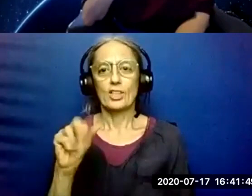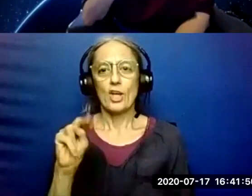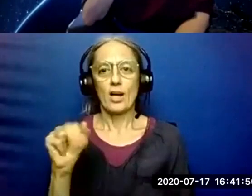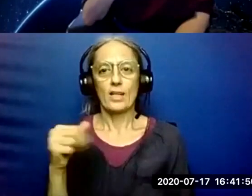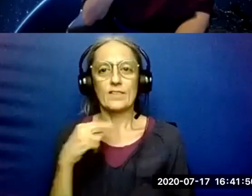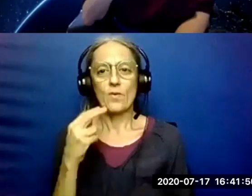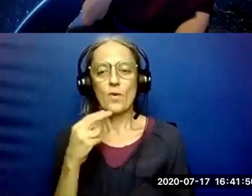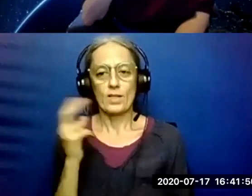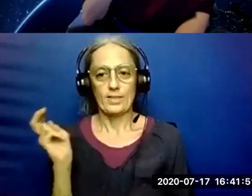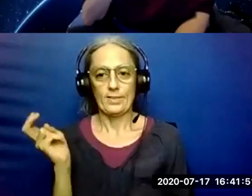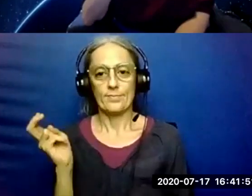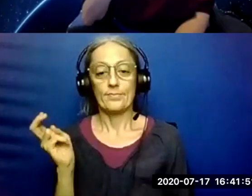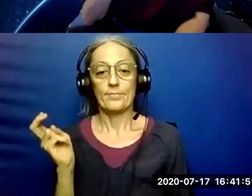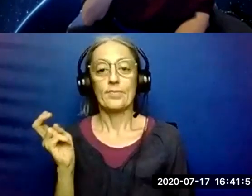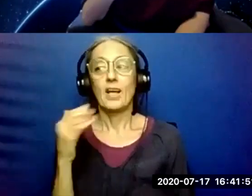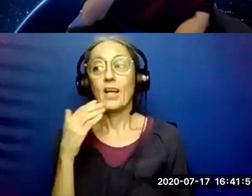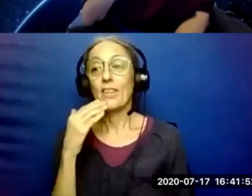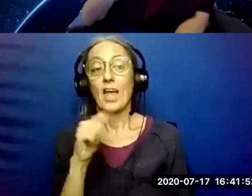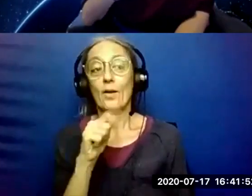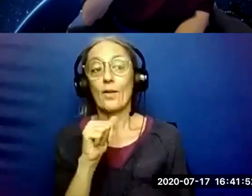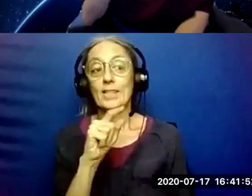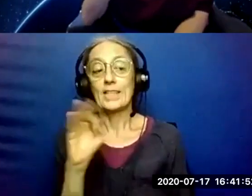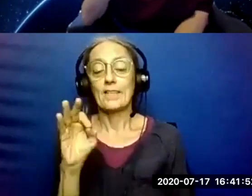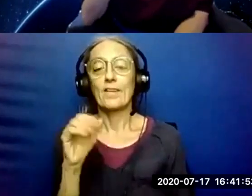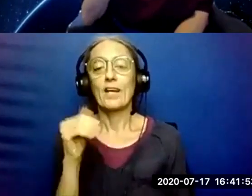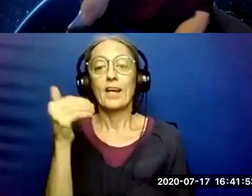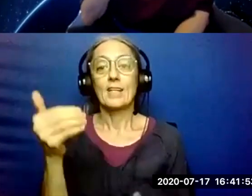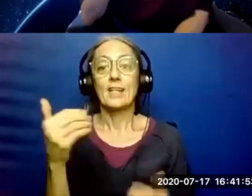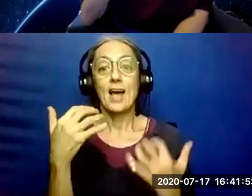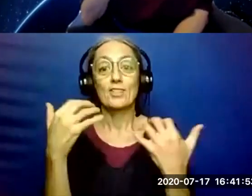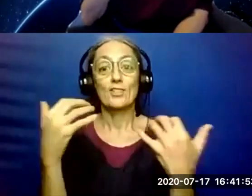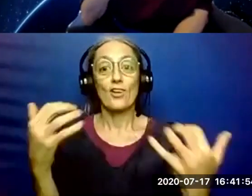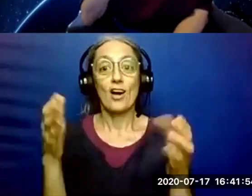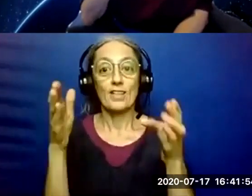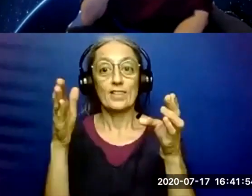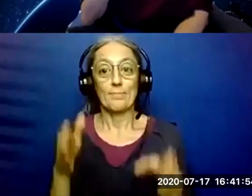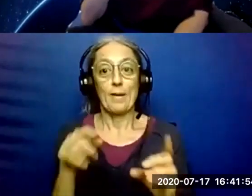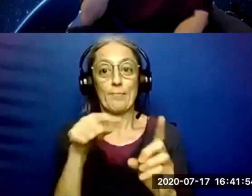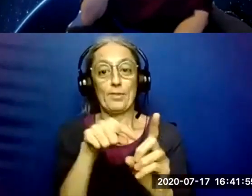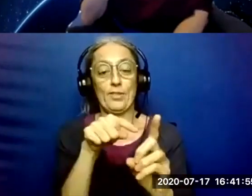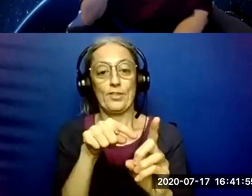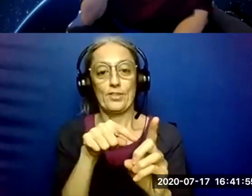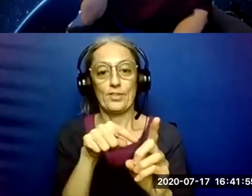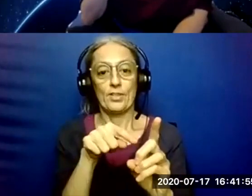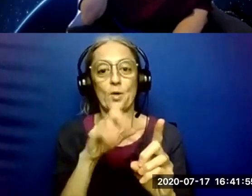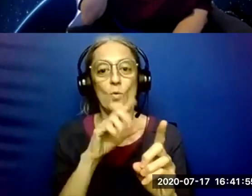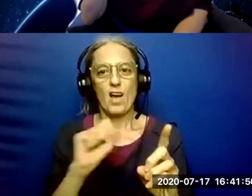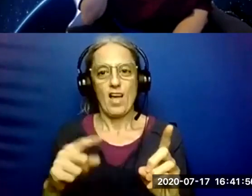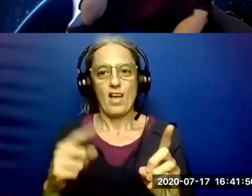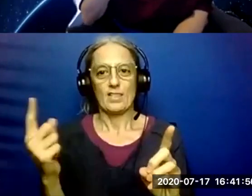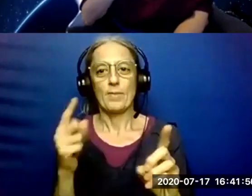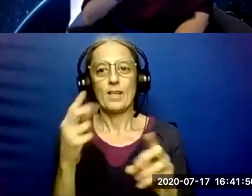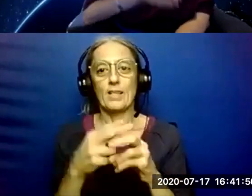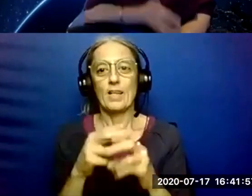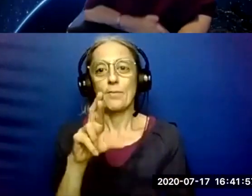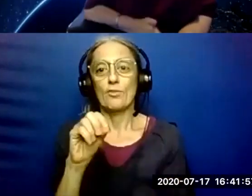The next audience member who will be asking a question is Rob Stone from Maryland.